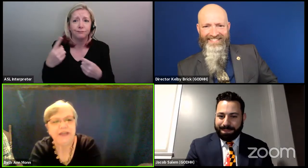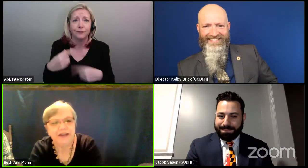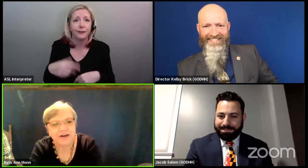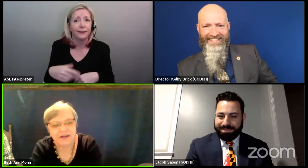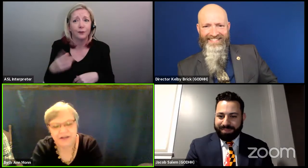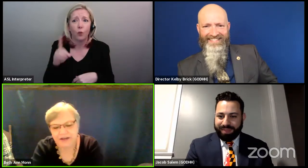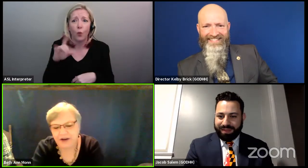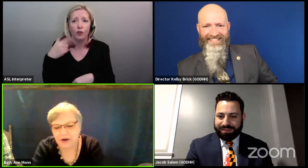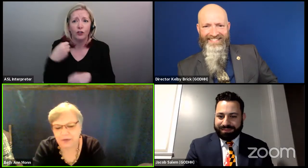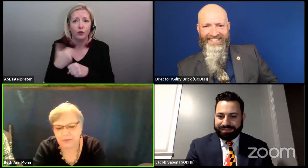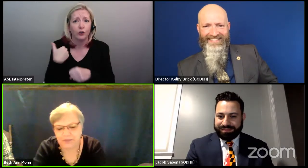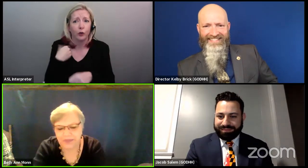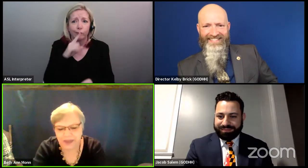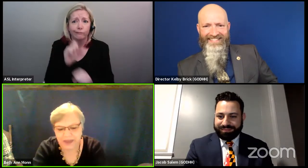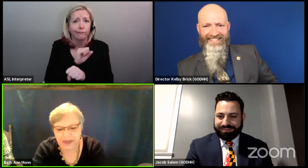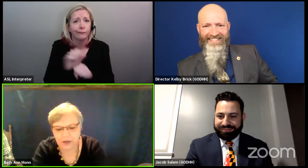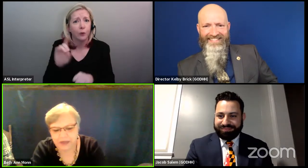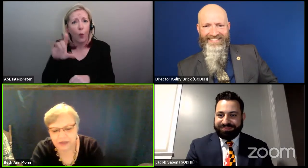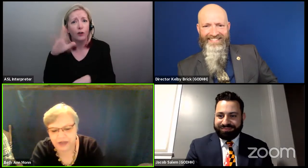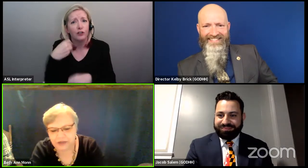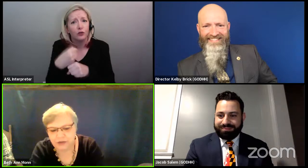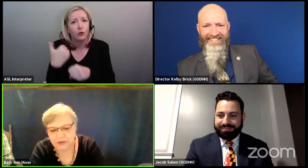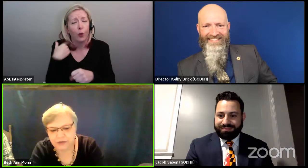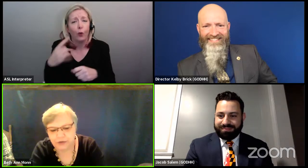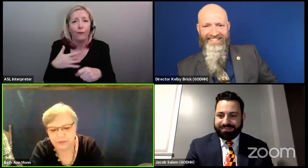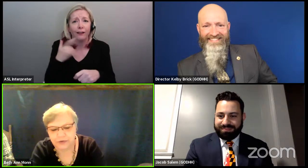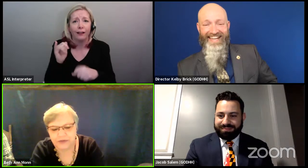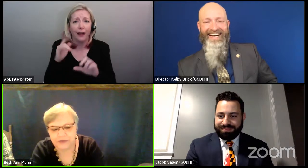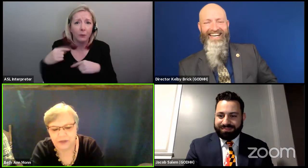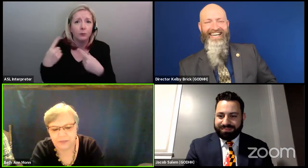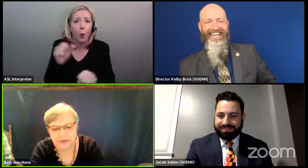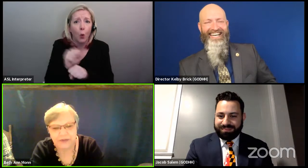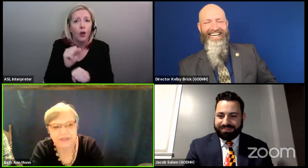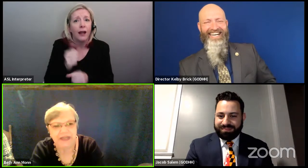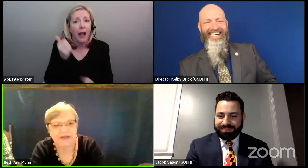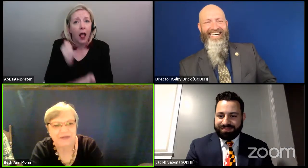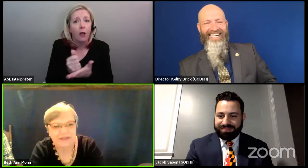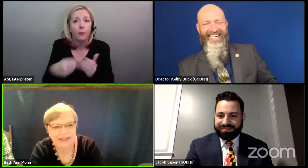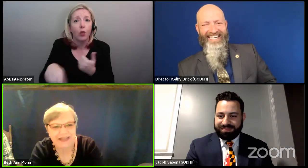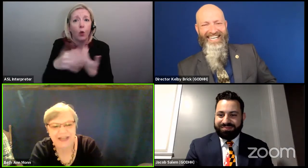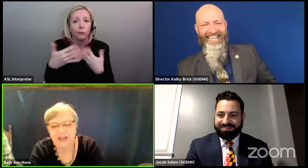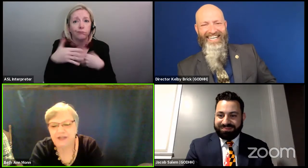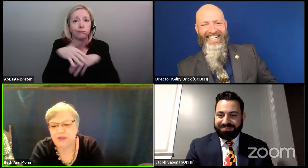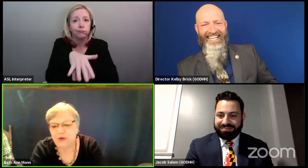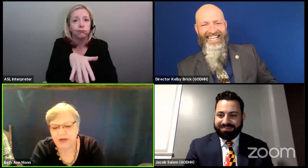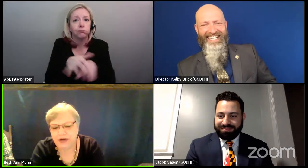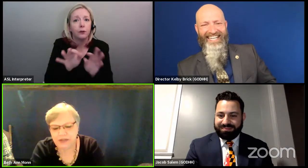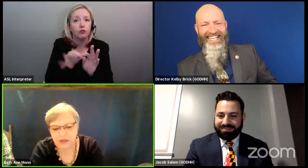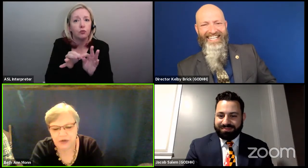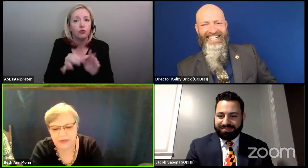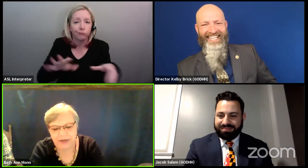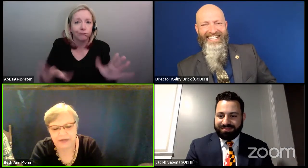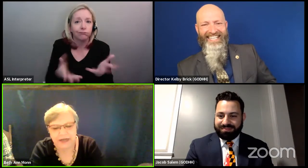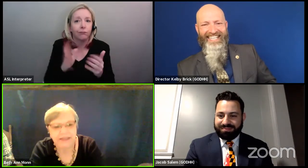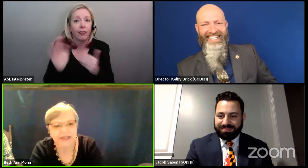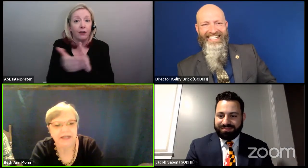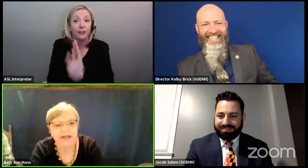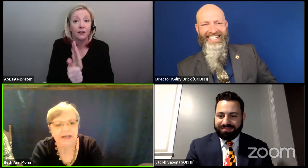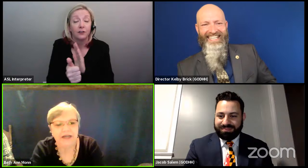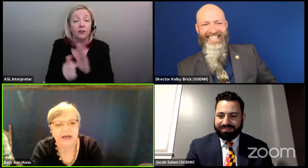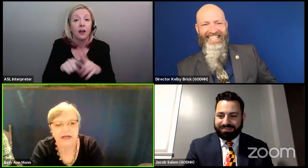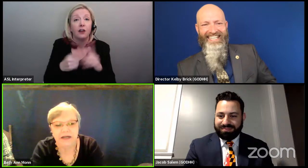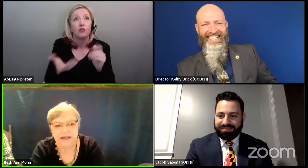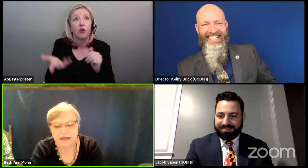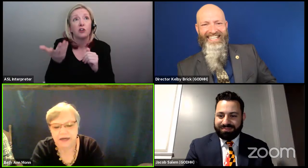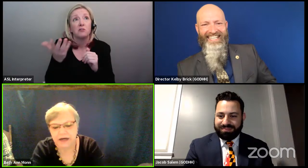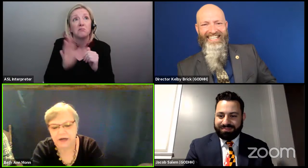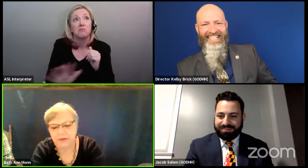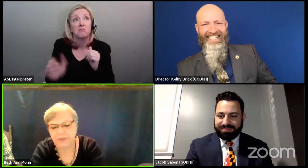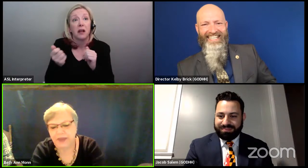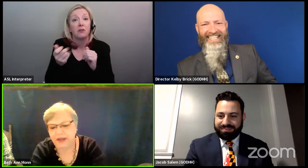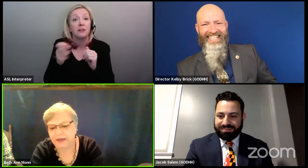on helping educational interpreters develop their skills, so I started around 1999 and